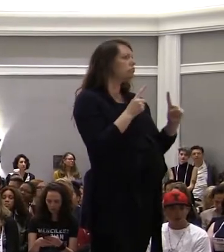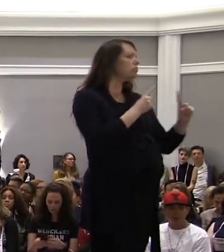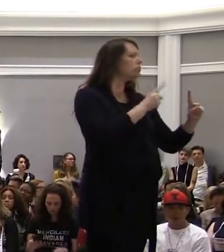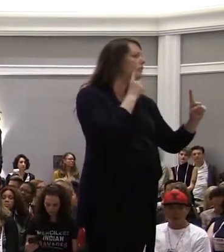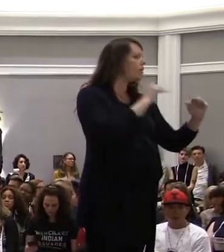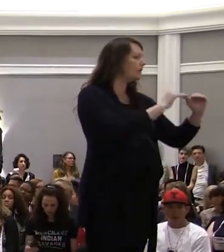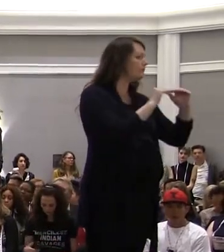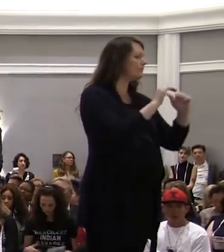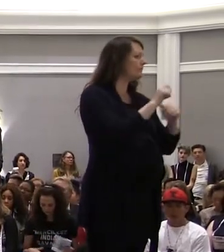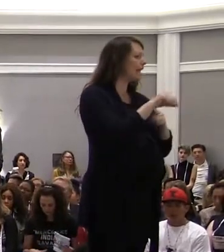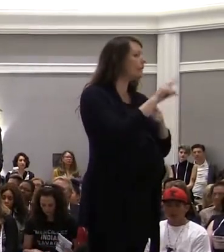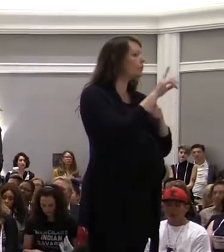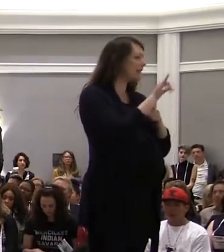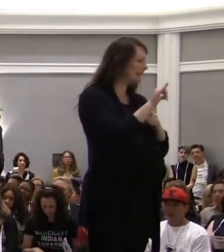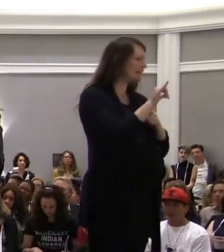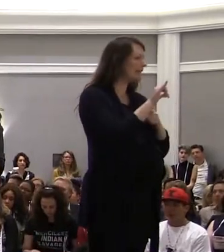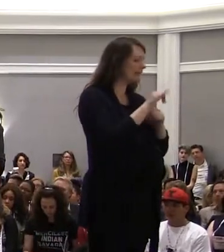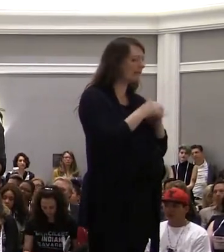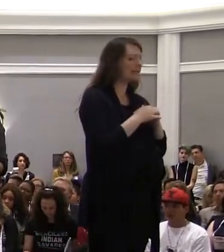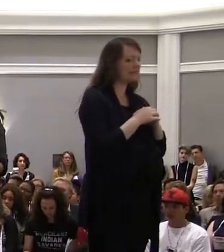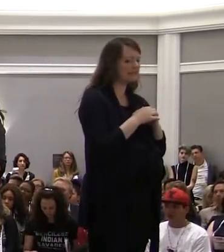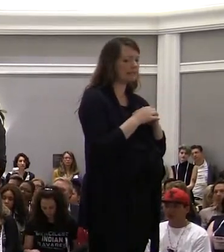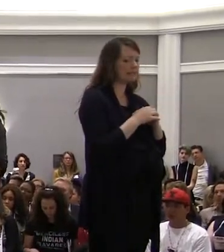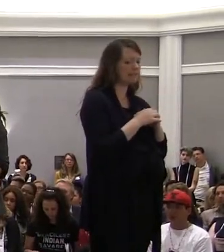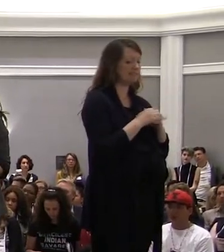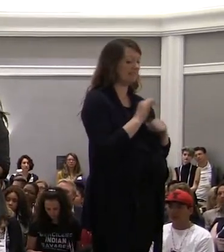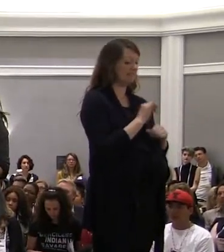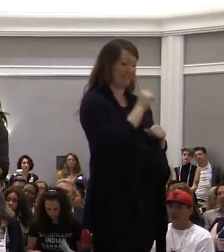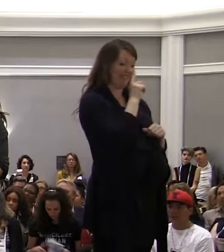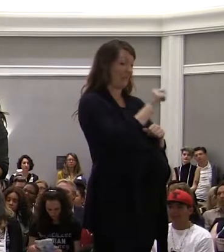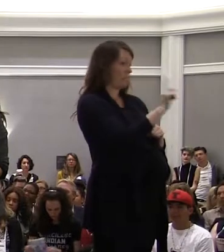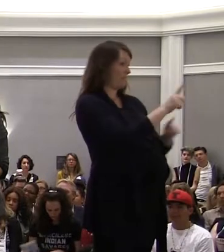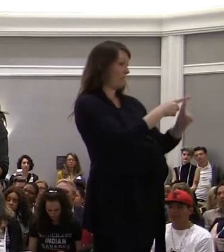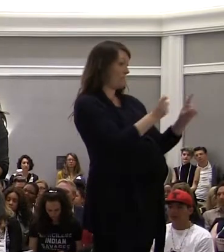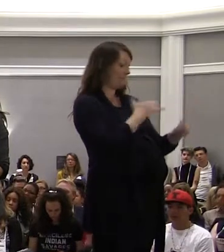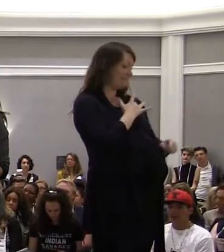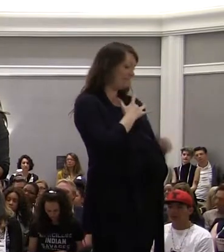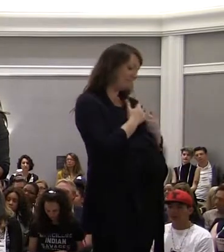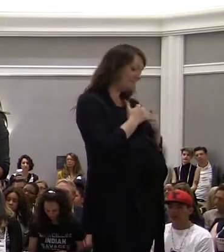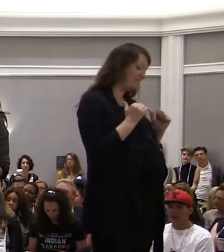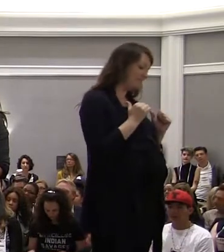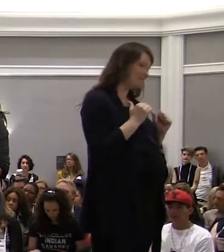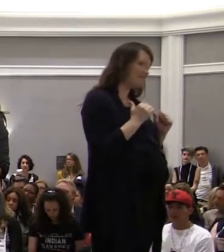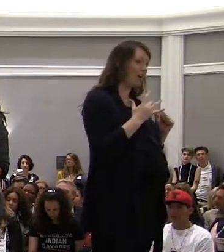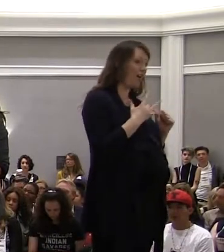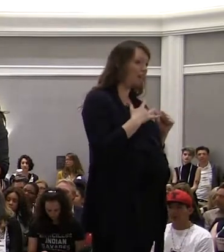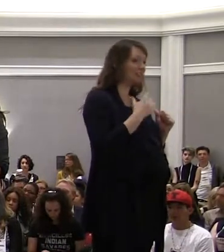That is heart space work. And when doing that kind of heart space work,